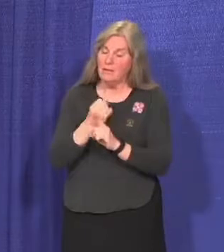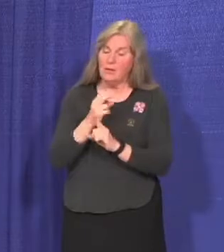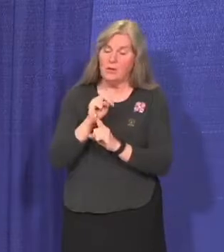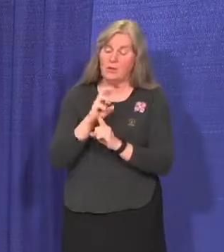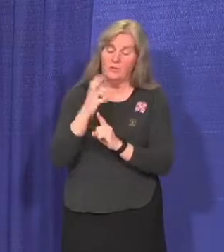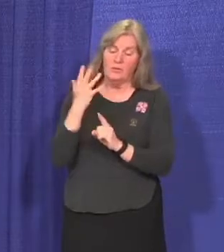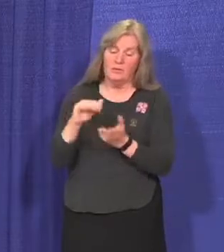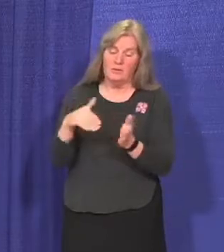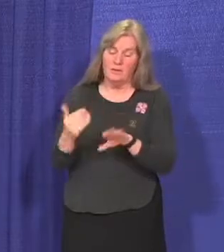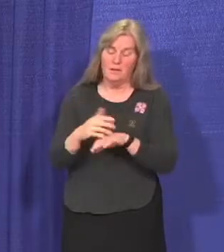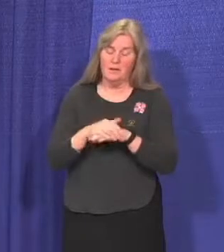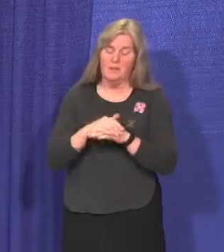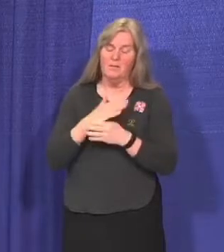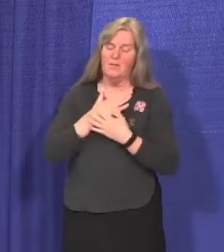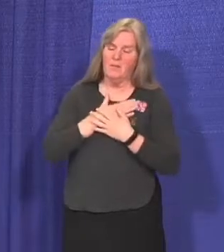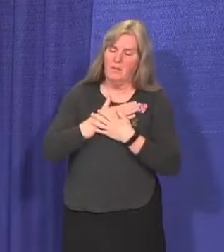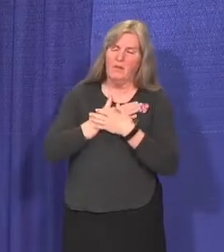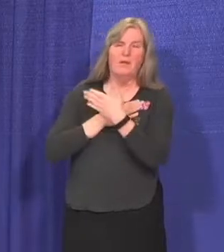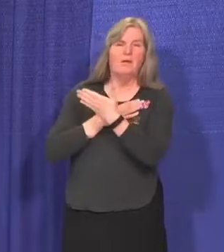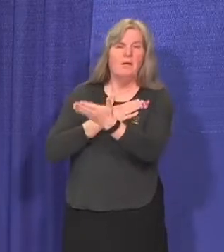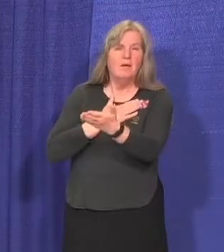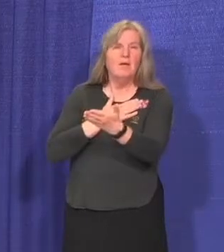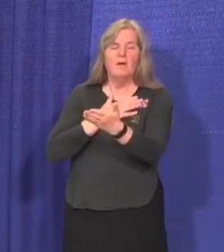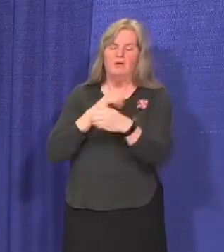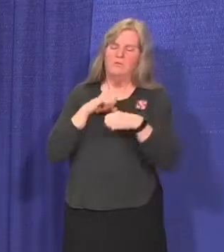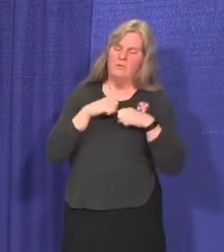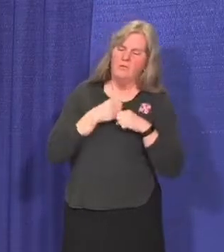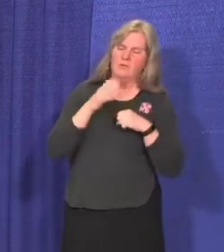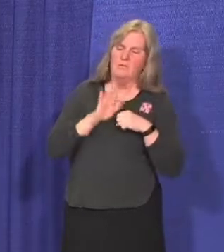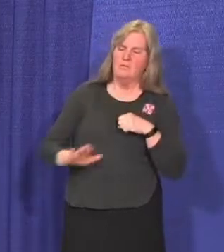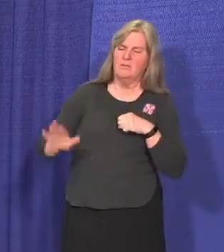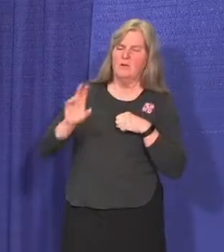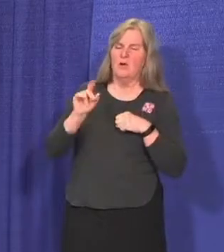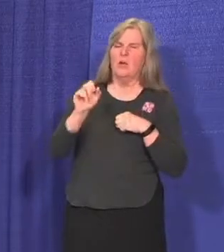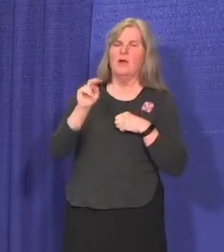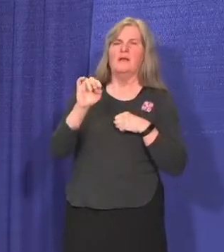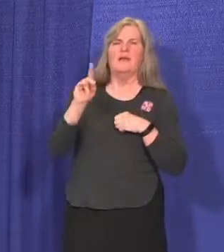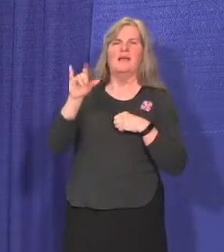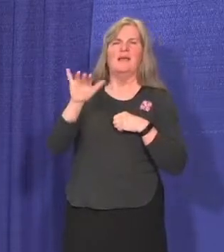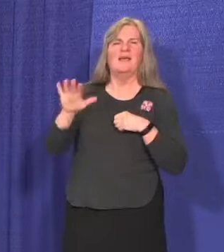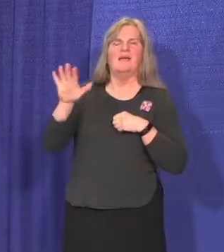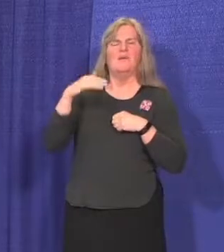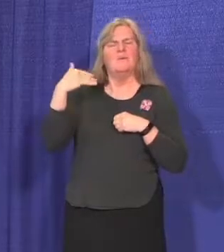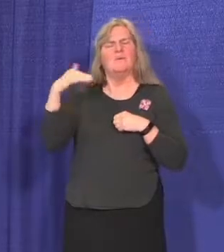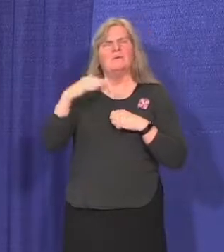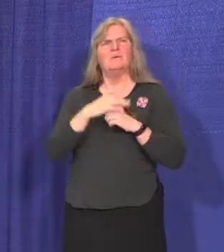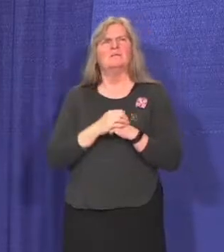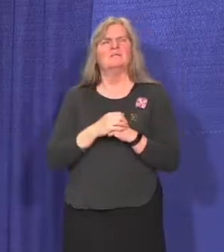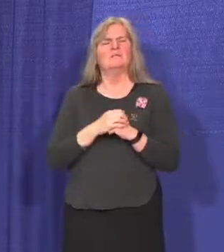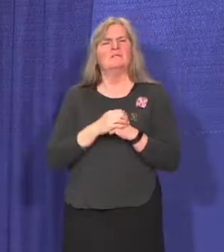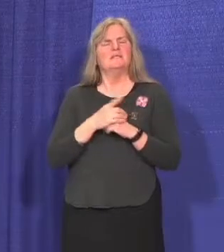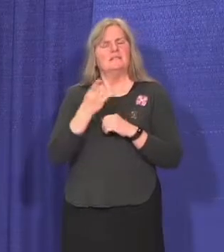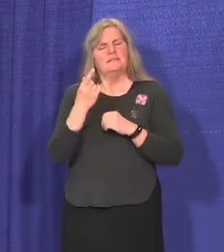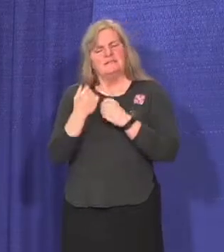news is devastating. My thoughts are with everybody grieving.